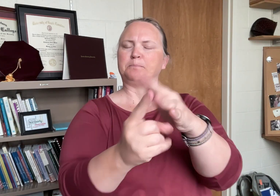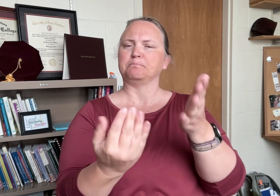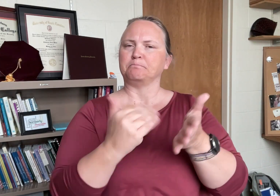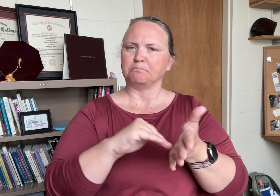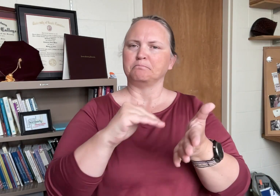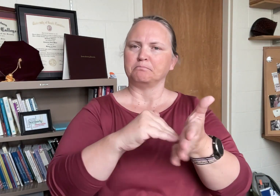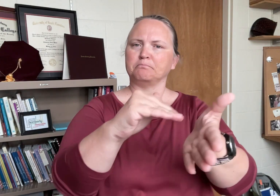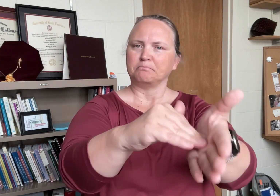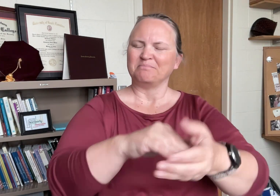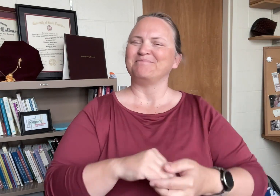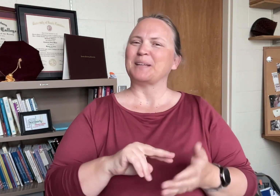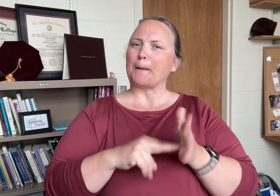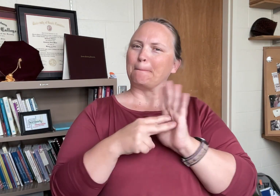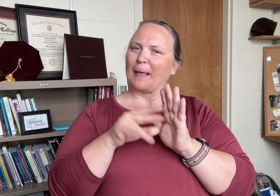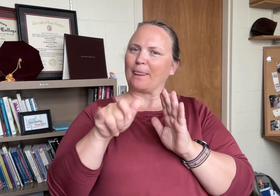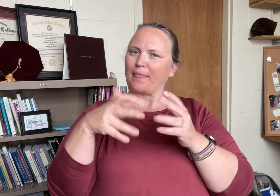are being cited in that reference list.